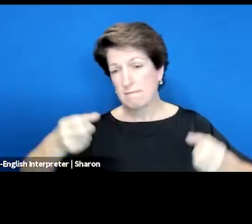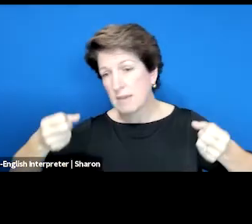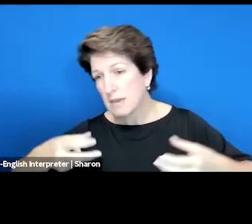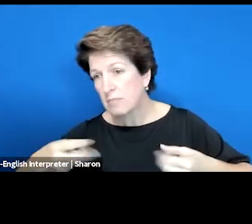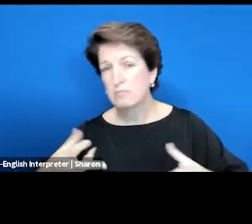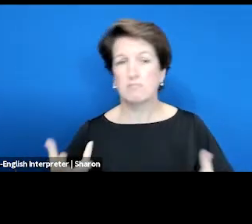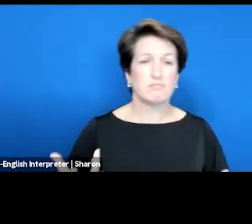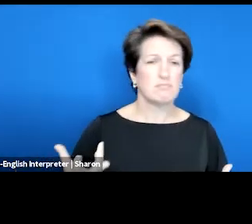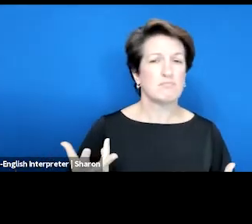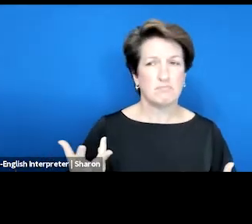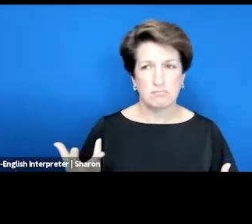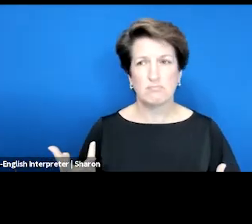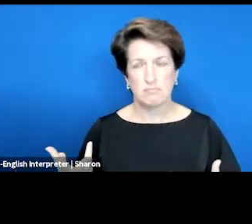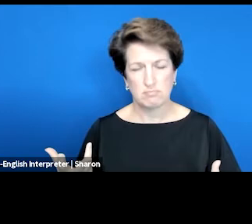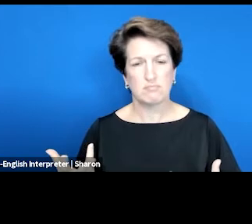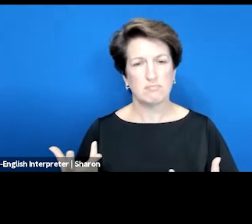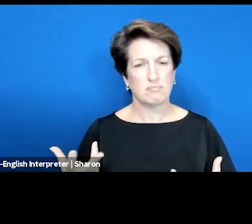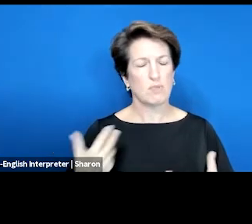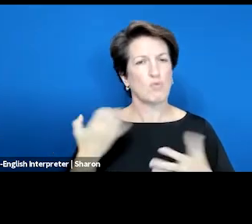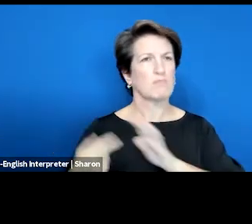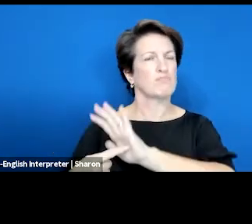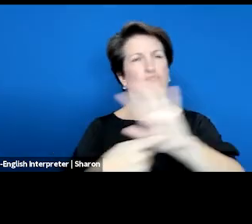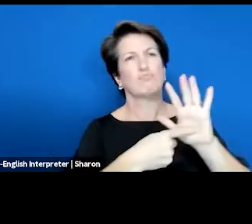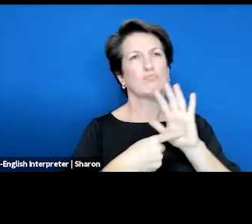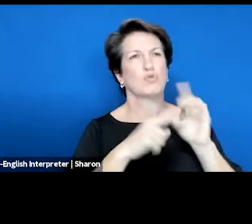incorporated one of our vaccine product partners for cordoning ASL interpretation